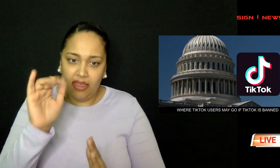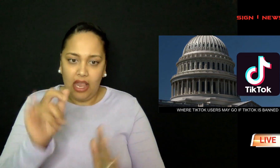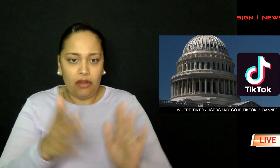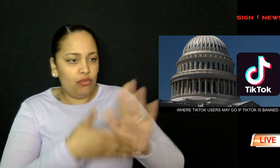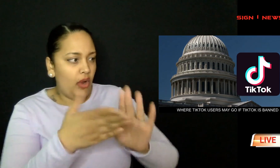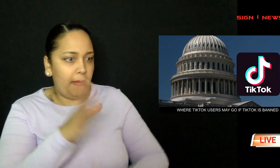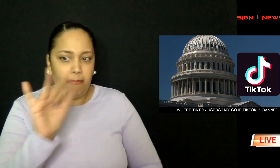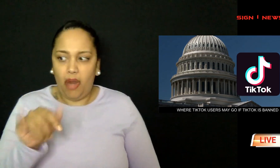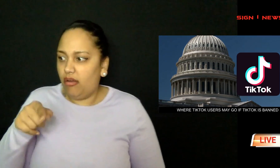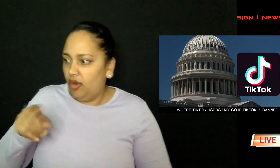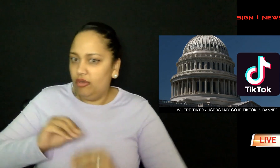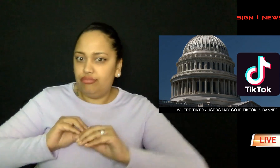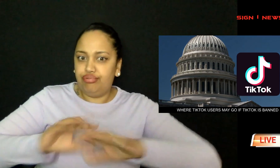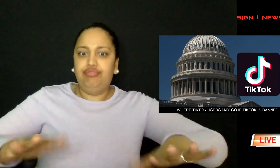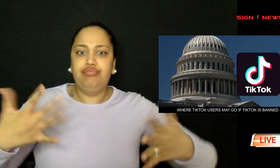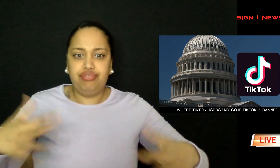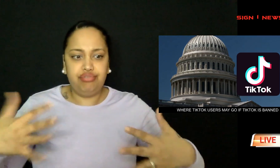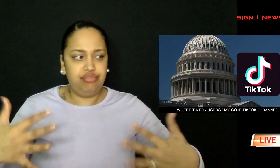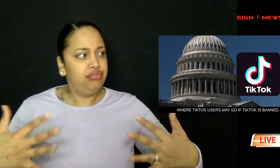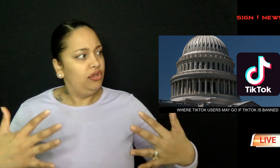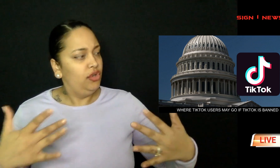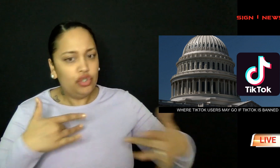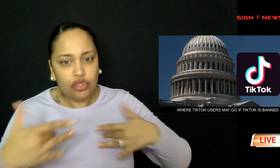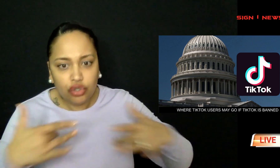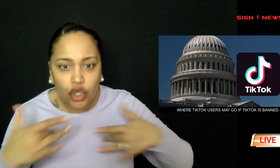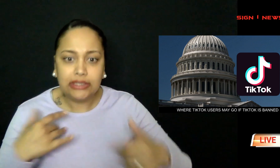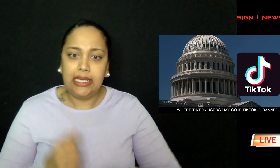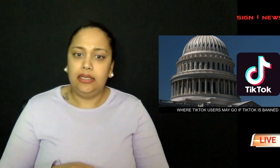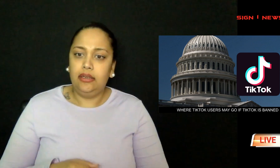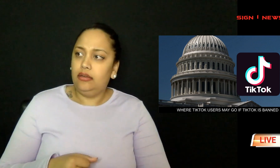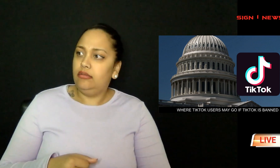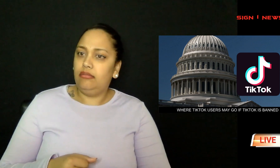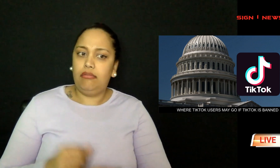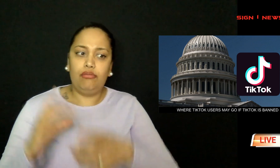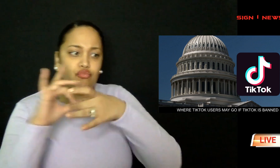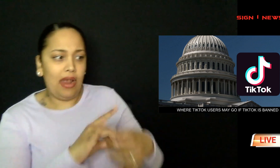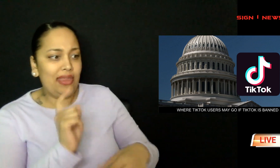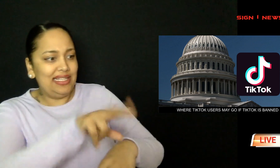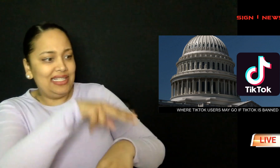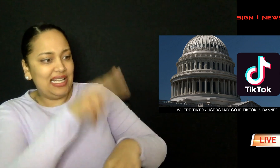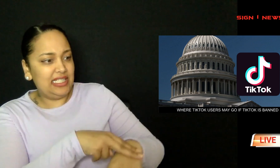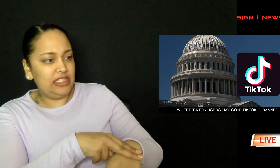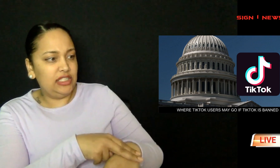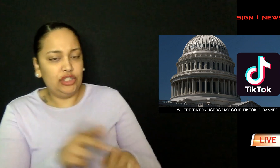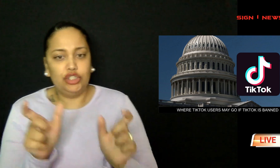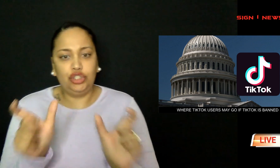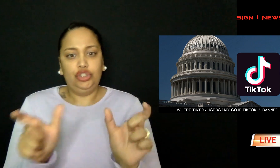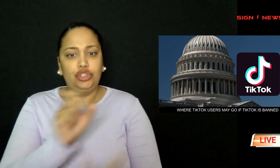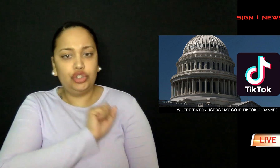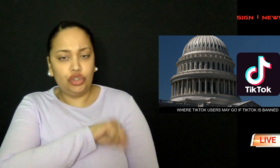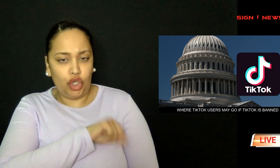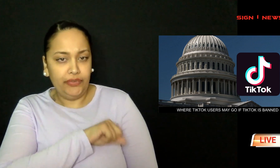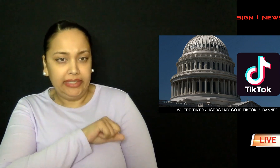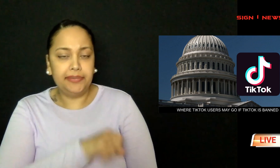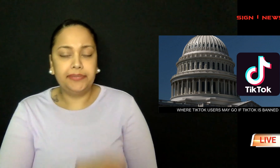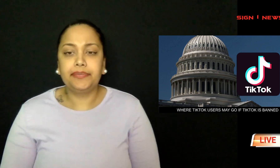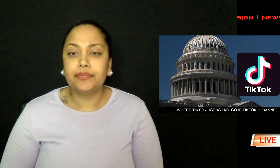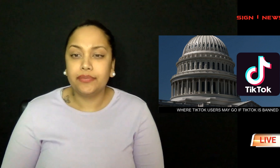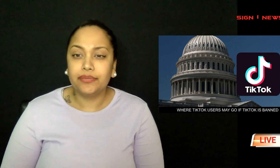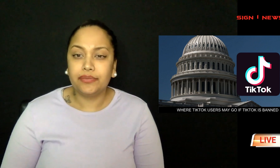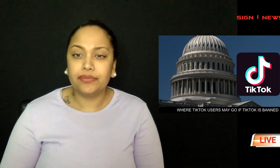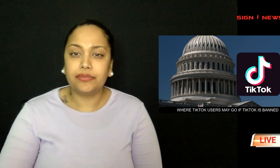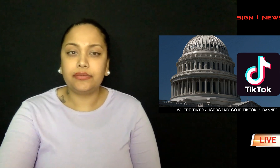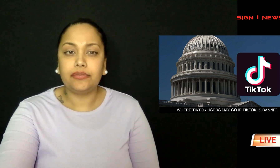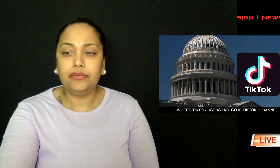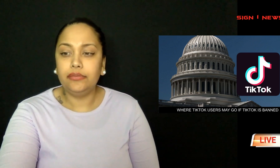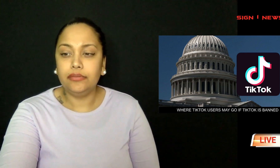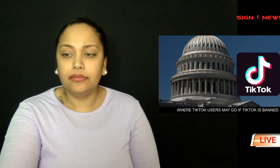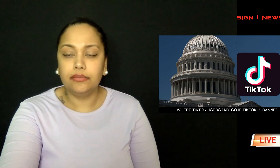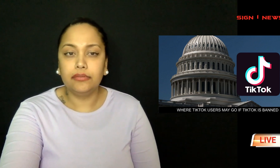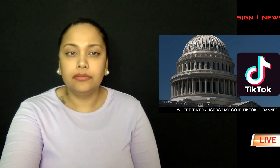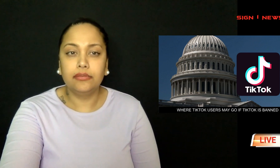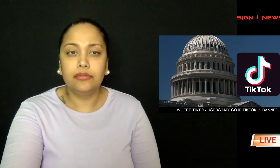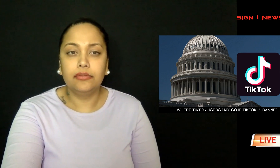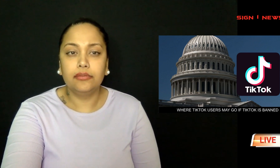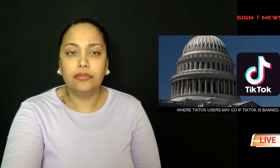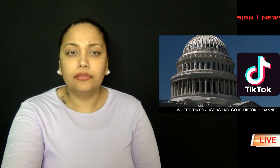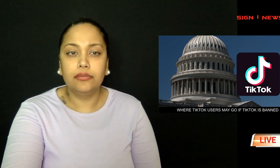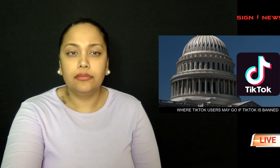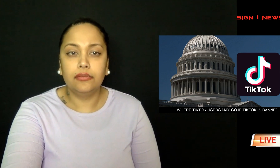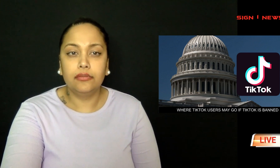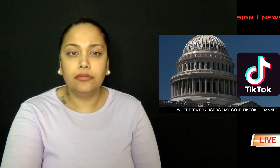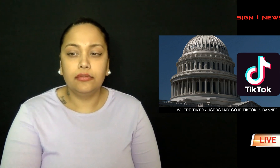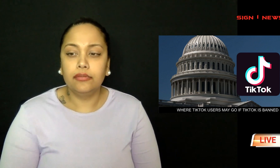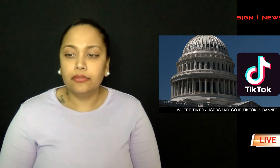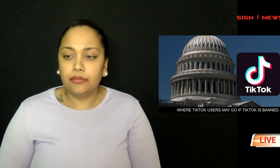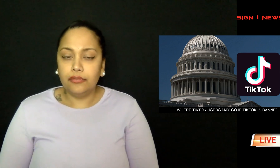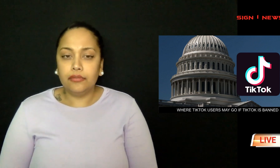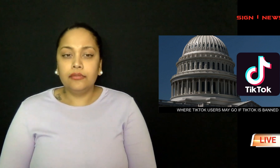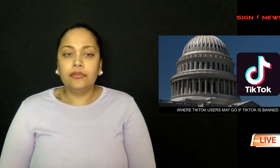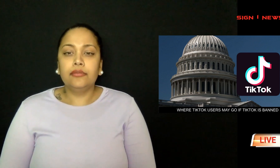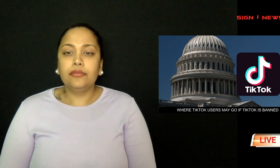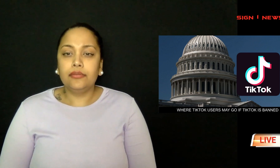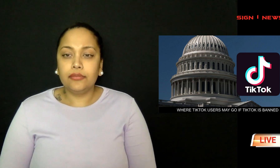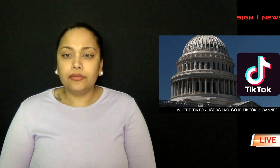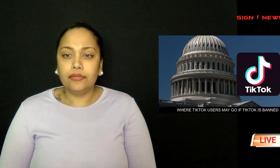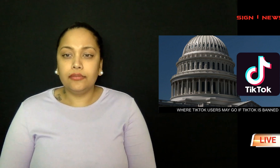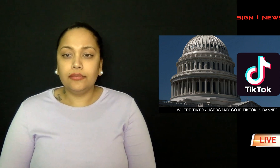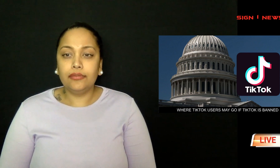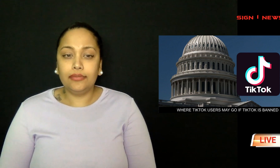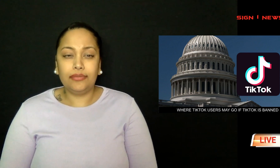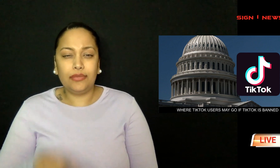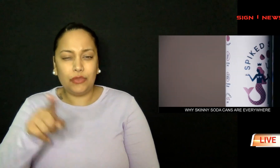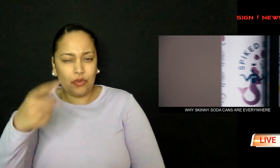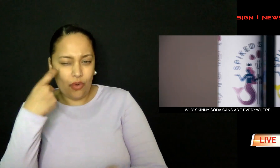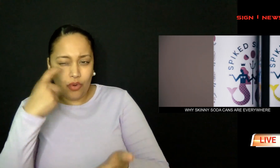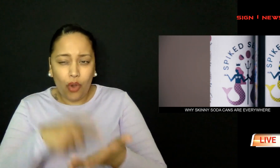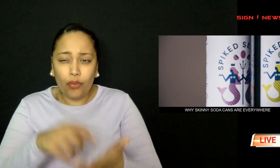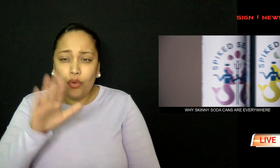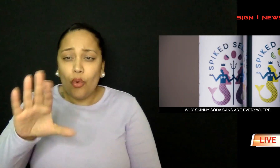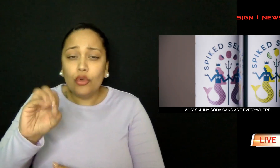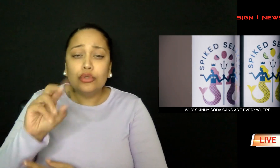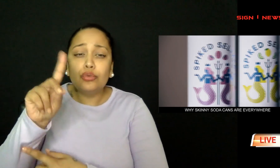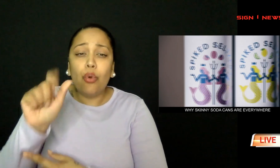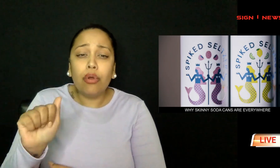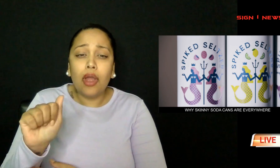and the push to ban the app is driven by concerns about national security